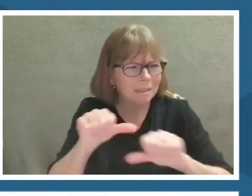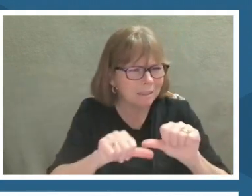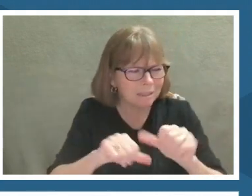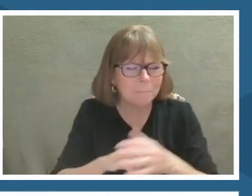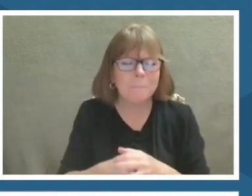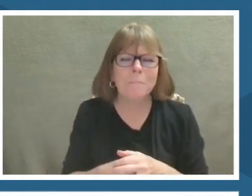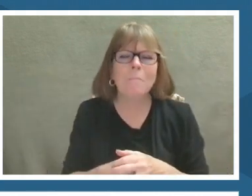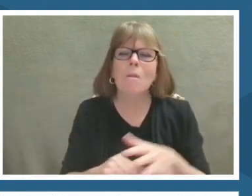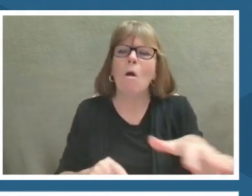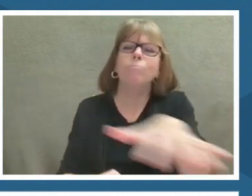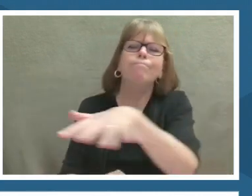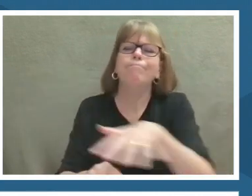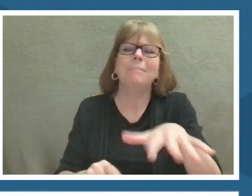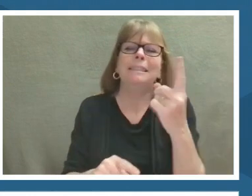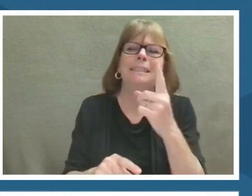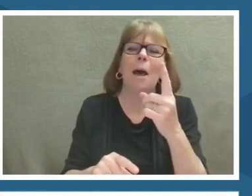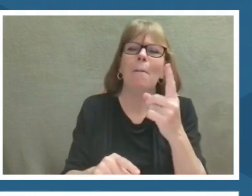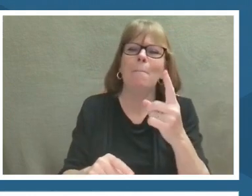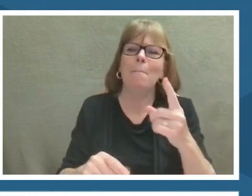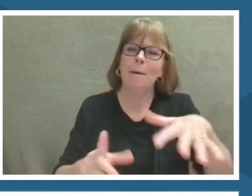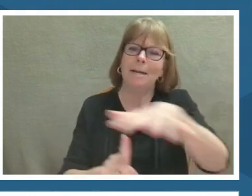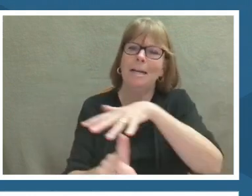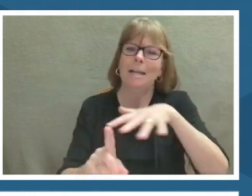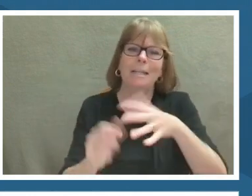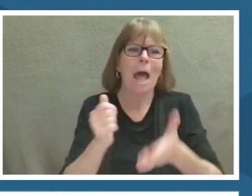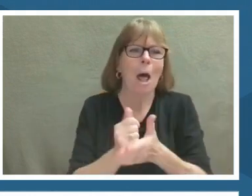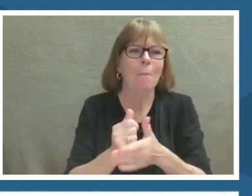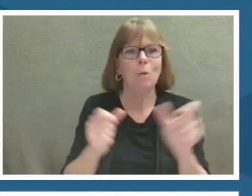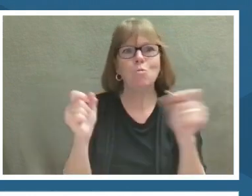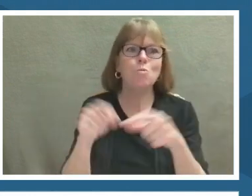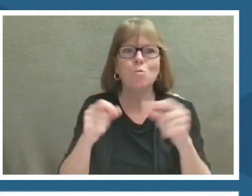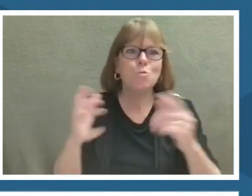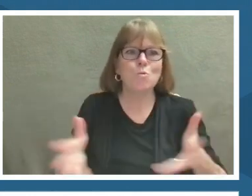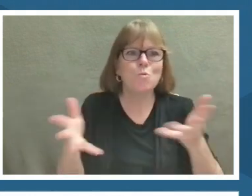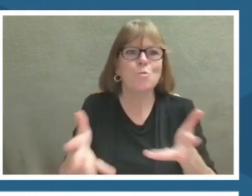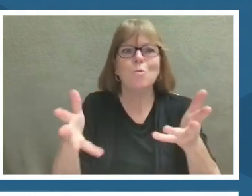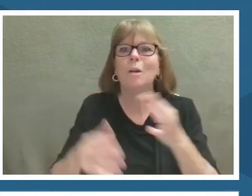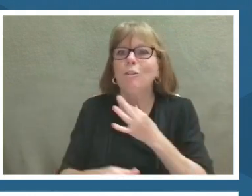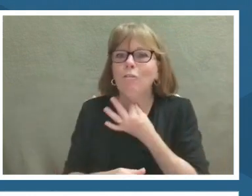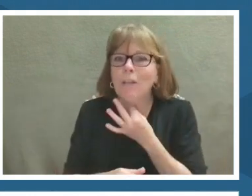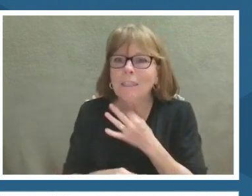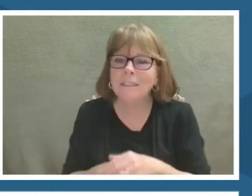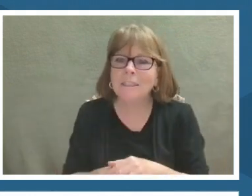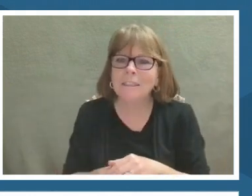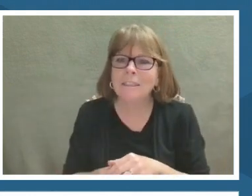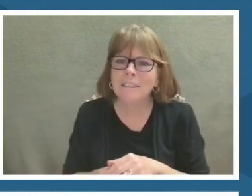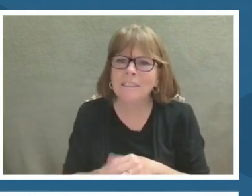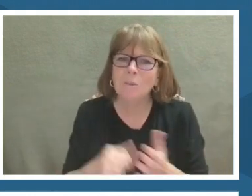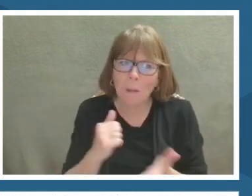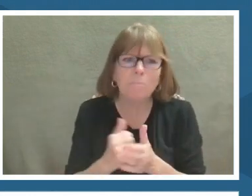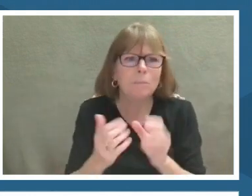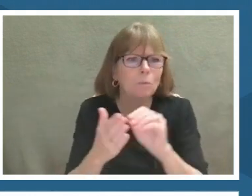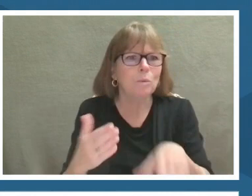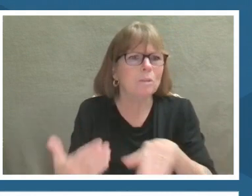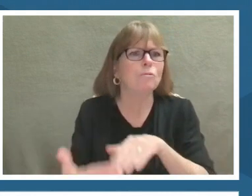lots of great uh responses in the chat of what is needed to help students